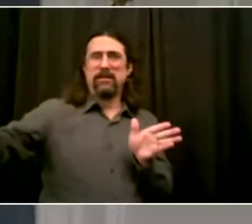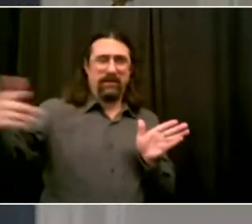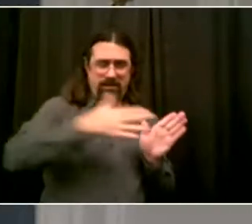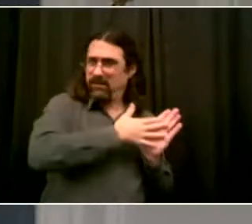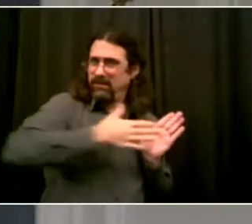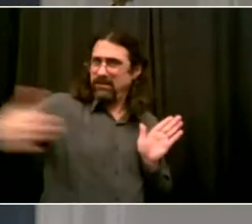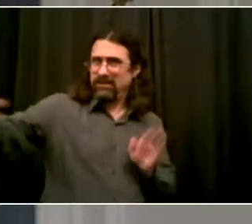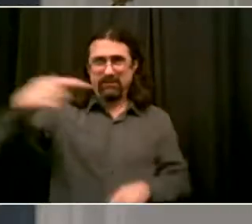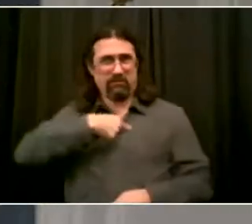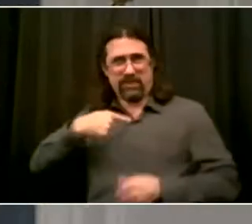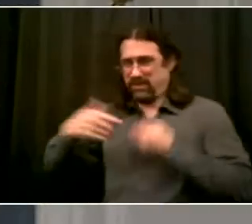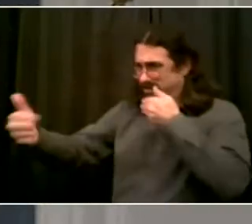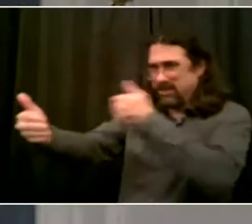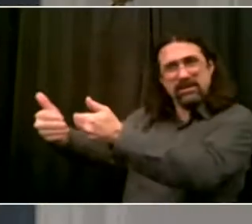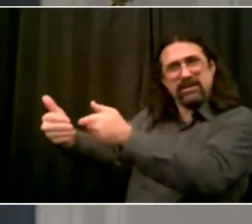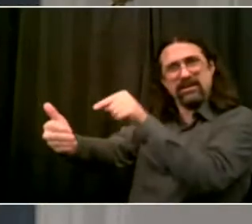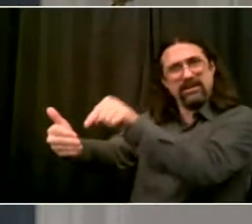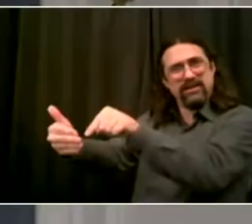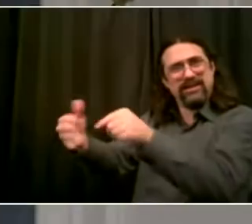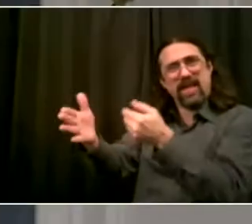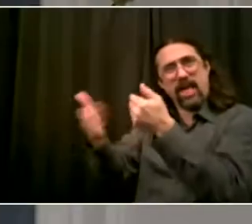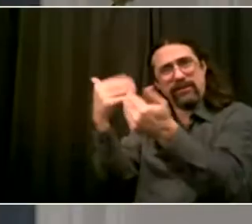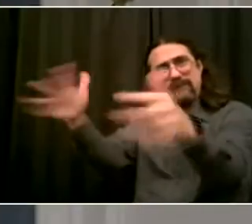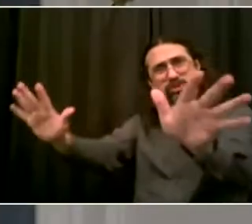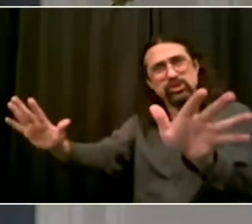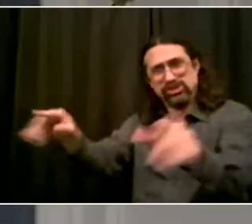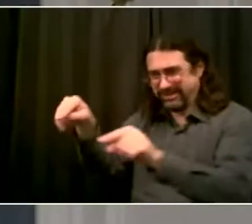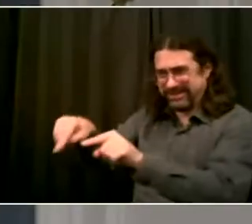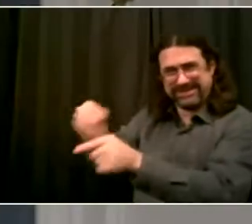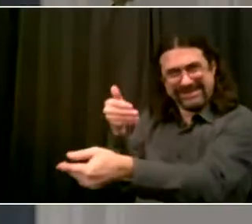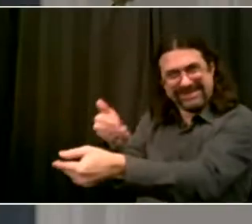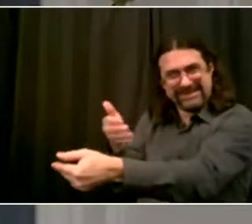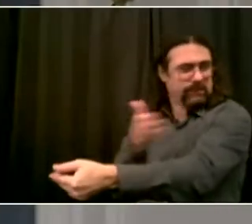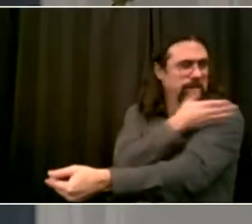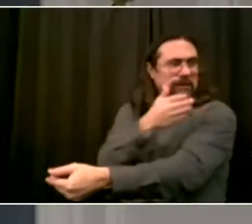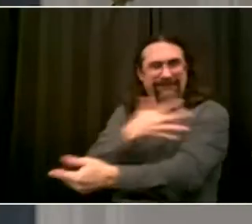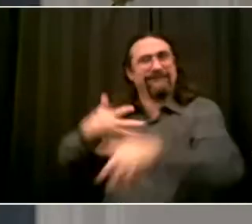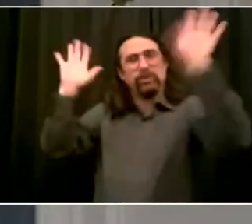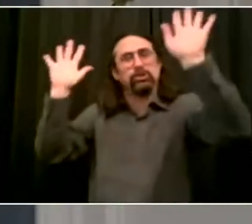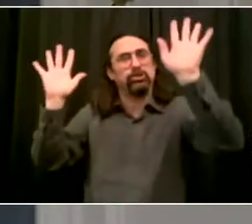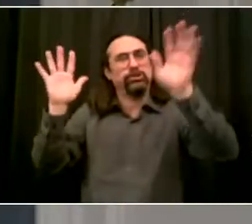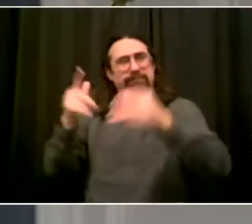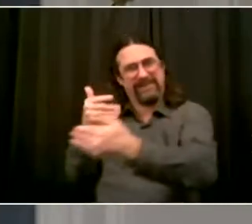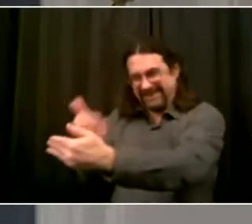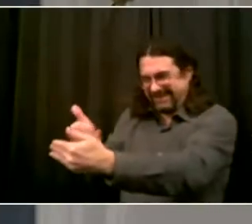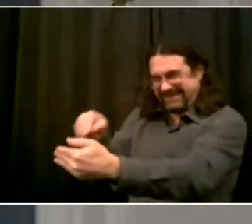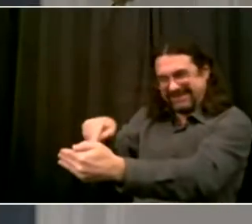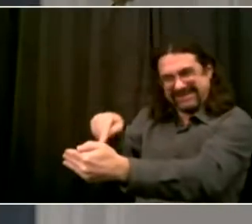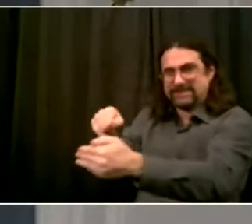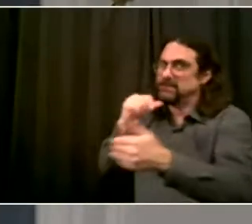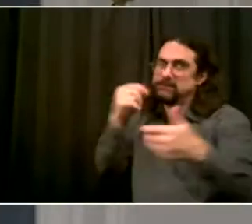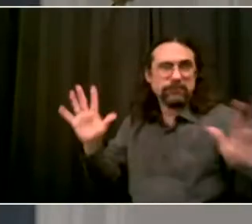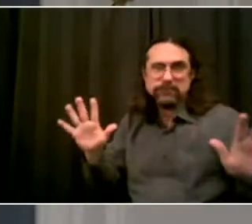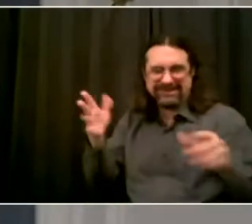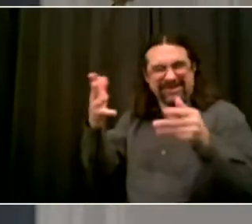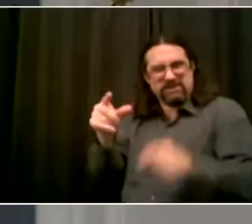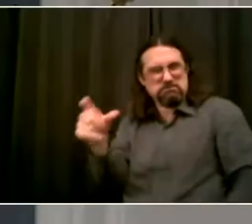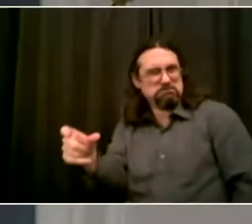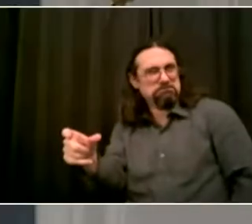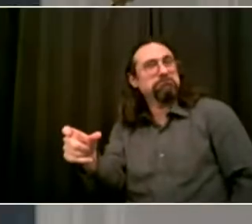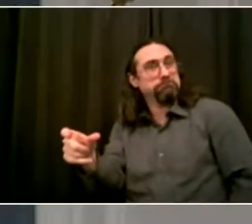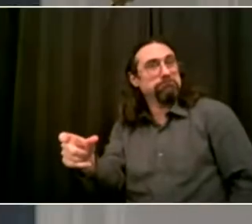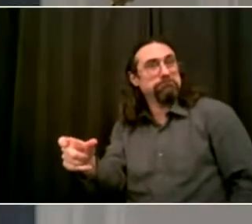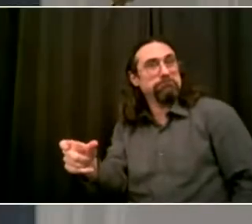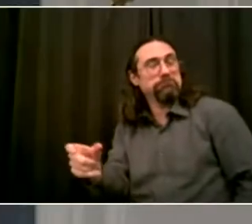YYOU DODON'T STOP